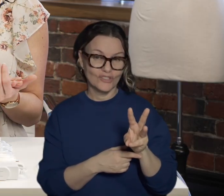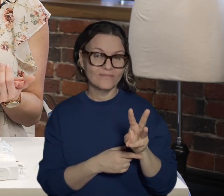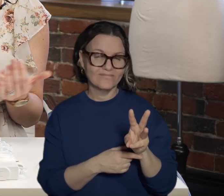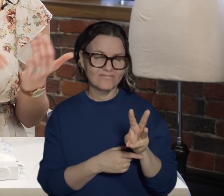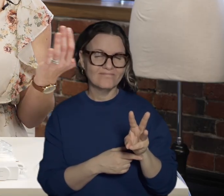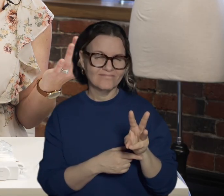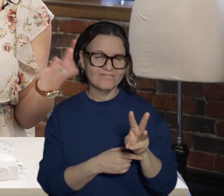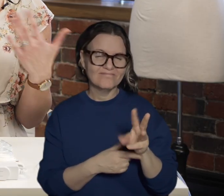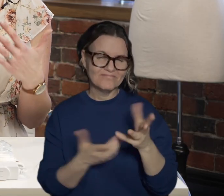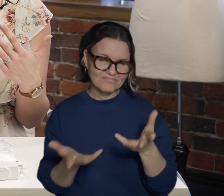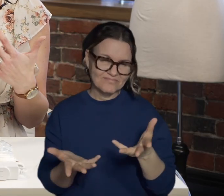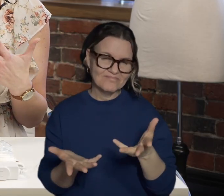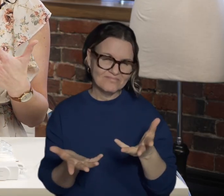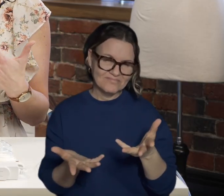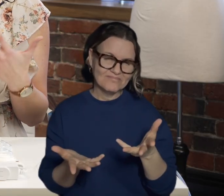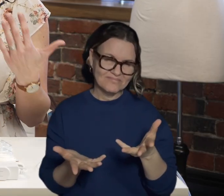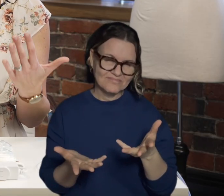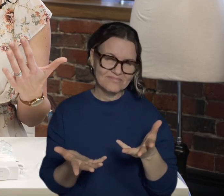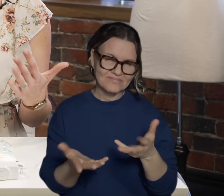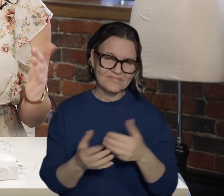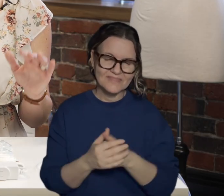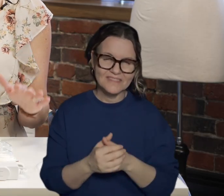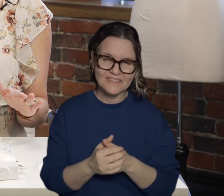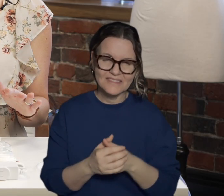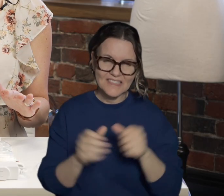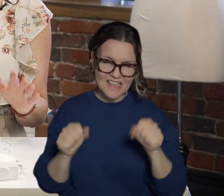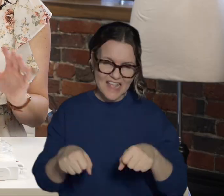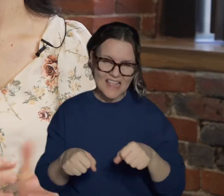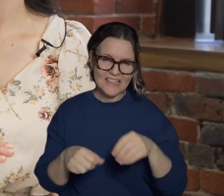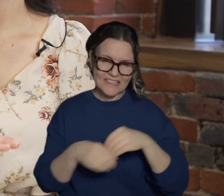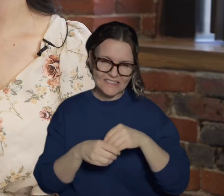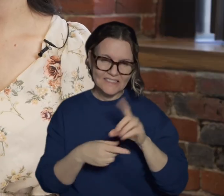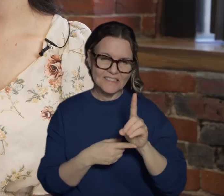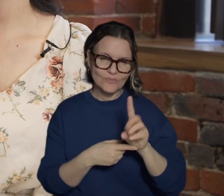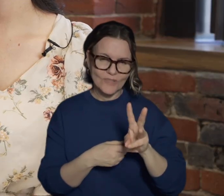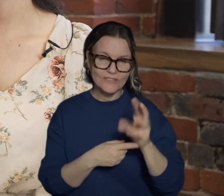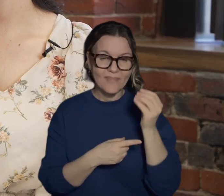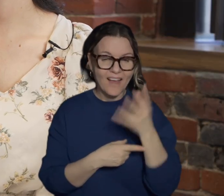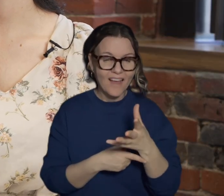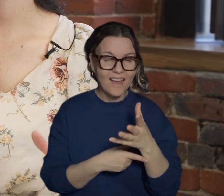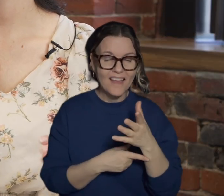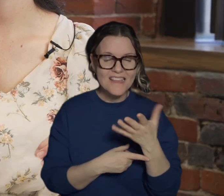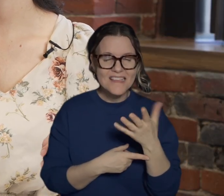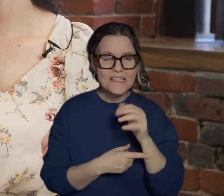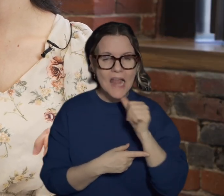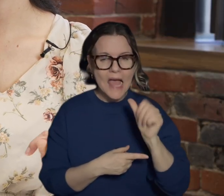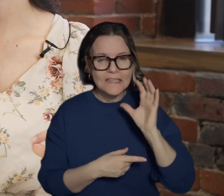necessarily recommended by Spectra and that is the dishwasher so the CDC says that you can sterilize